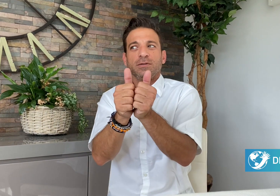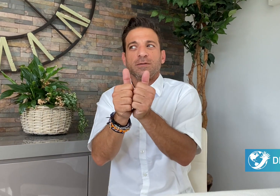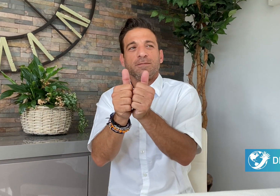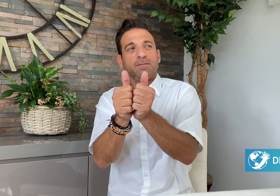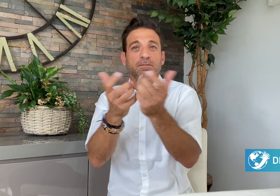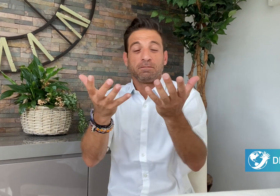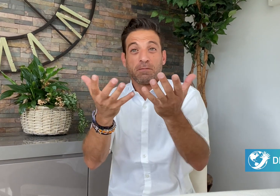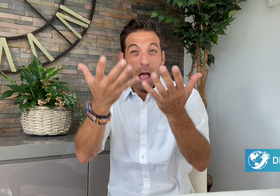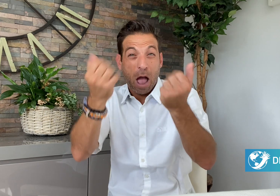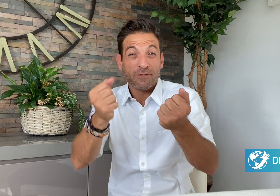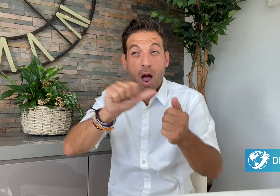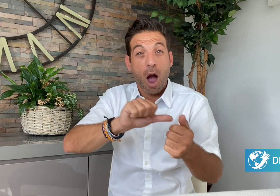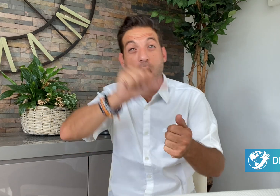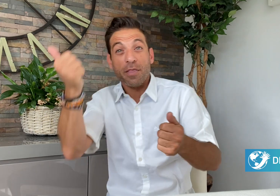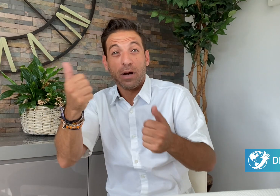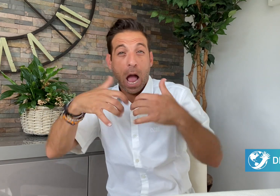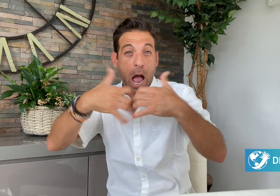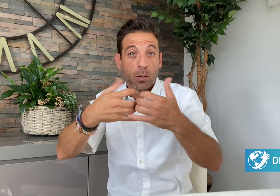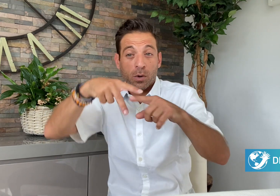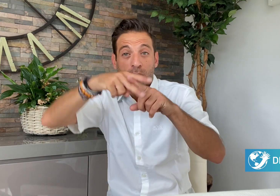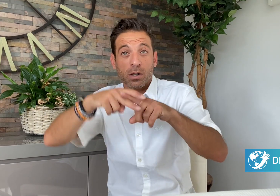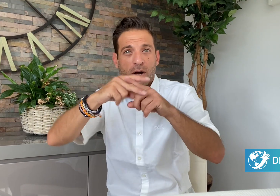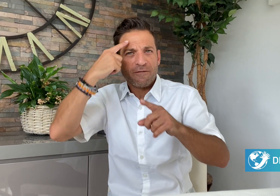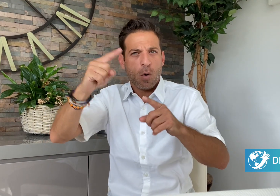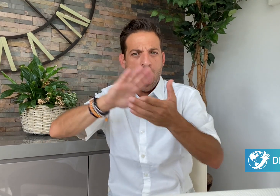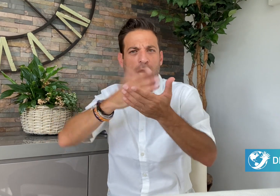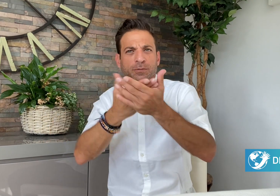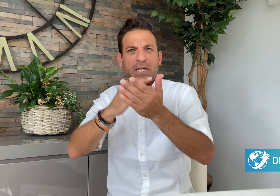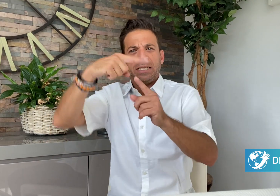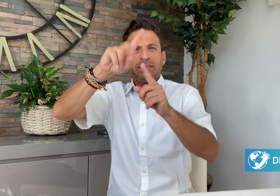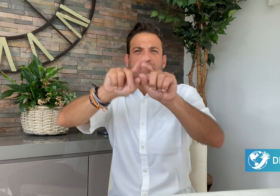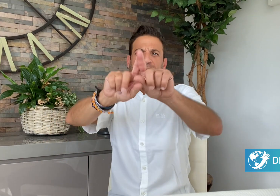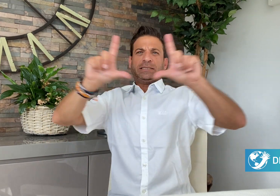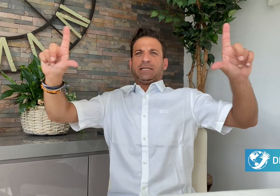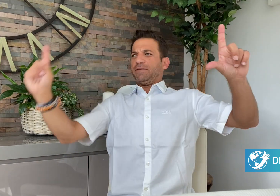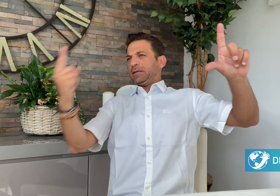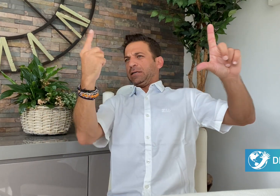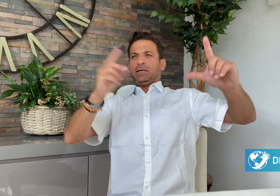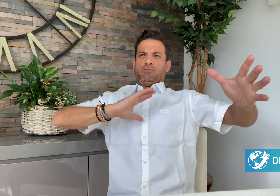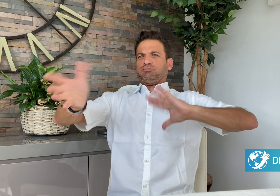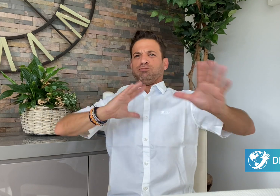Deaf interpreters on-site working alongside the hearing interpreter.